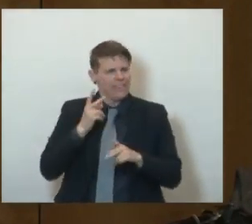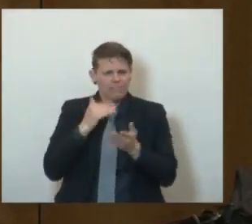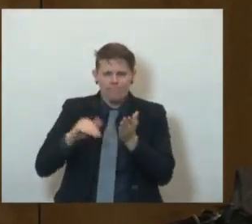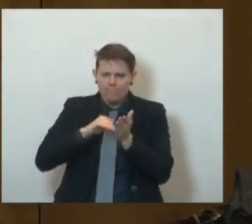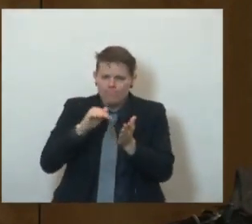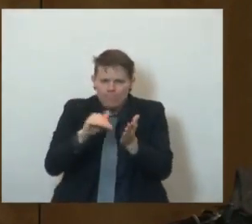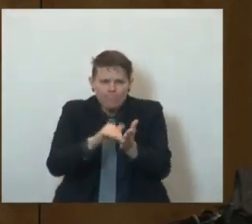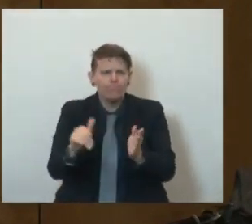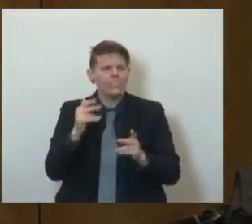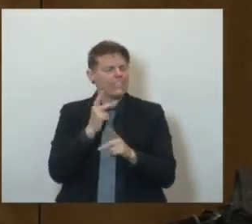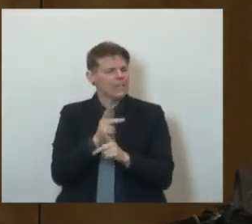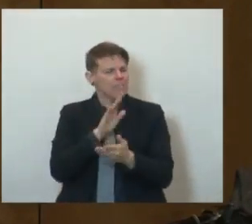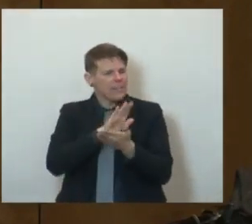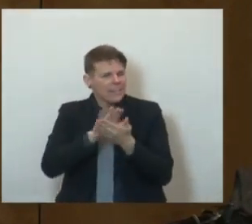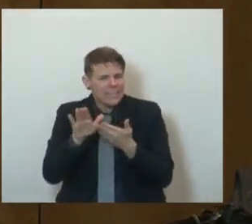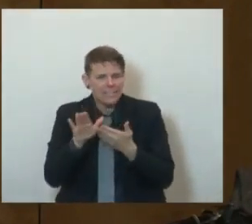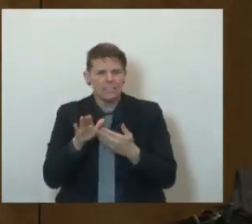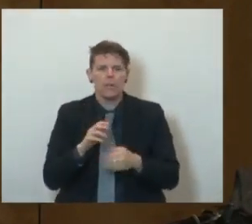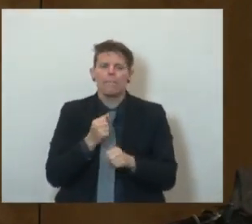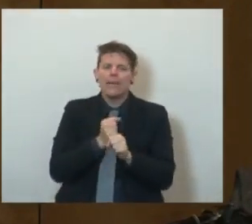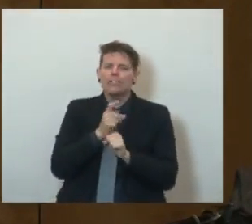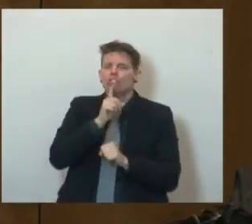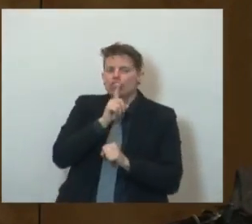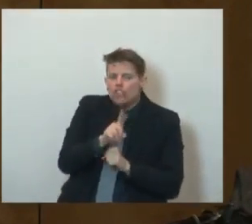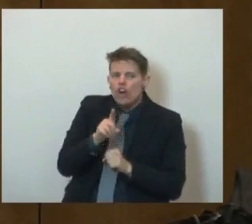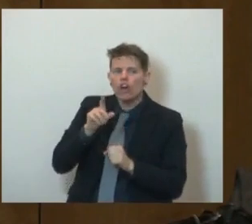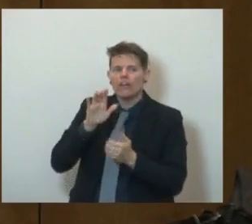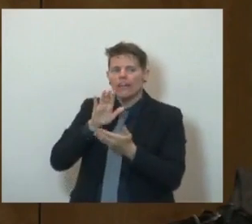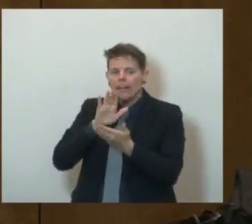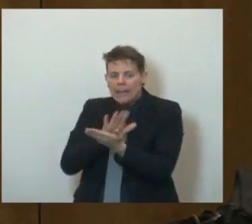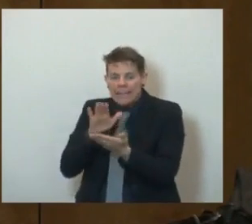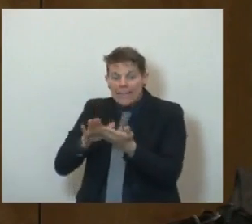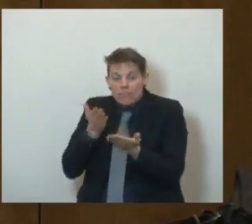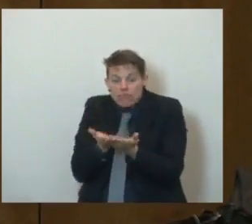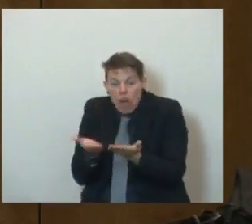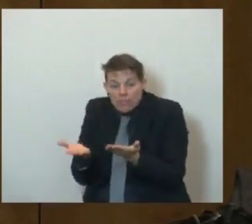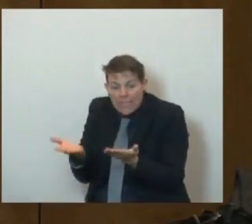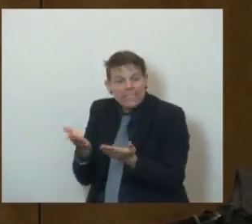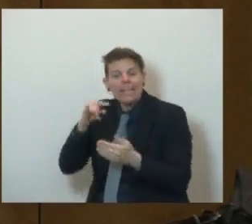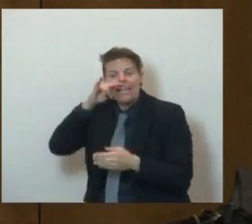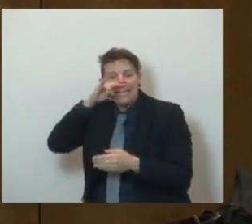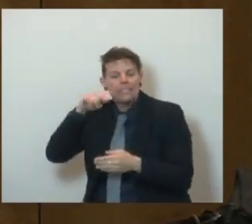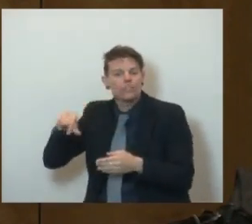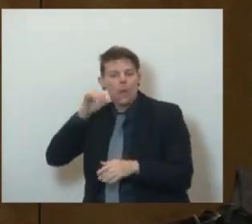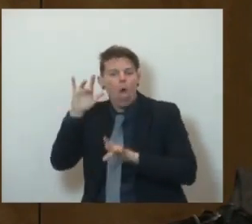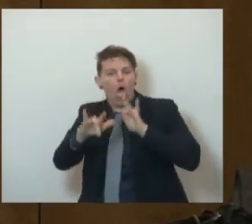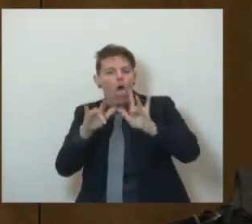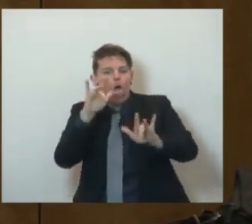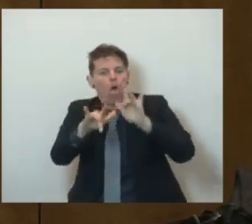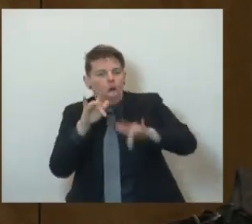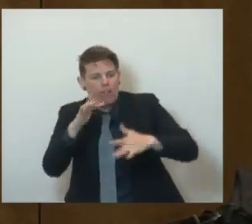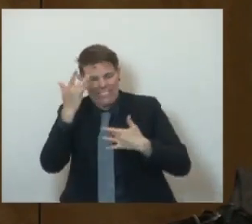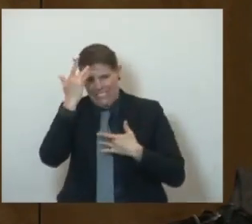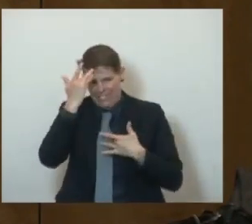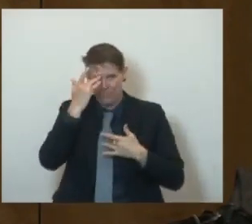CLICK KEEPING SURFACES CLEAN. AND BY THE WAY IF YOU’RE CLEANING SERVICES MAKE ABSOLUTELY CERTAIN THAT THOSE CLEANING PRODUCTS.